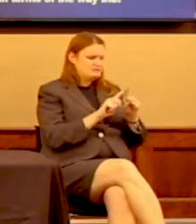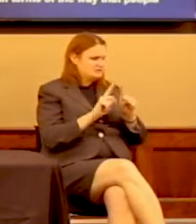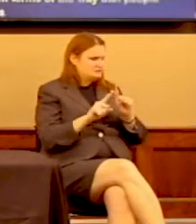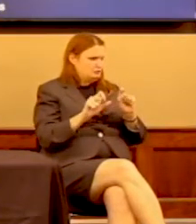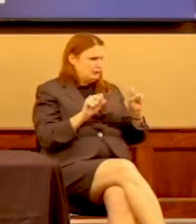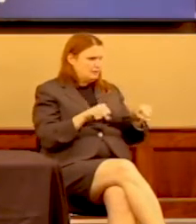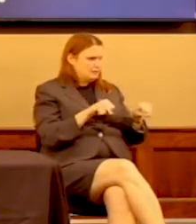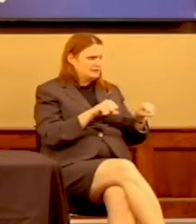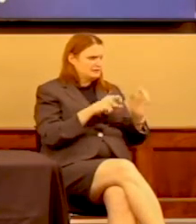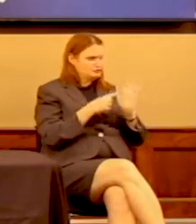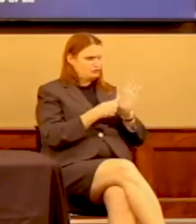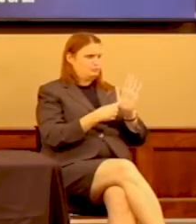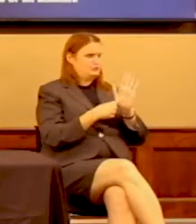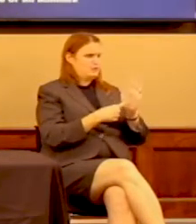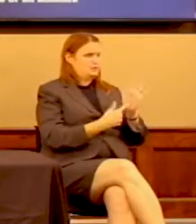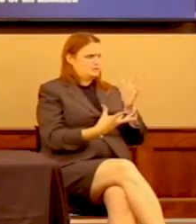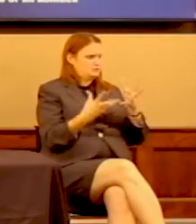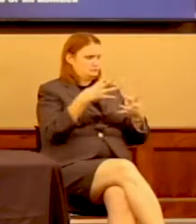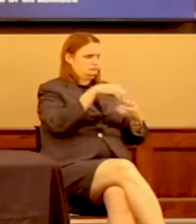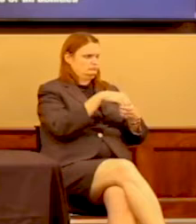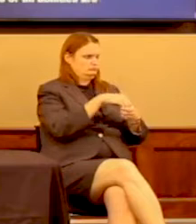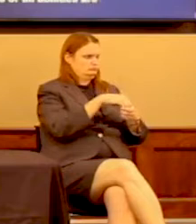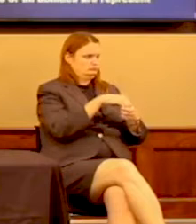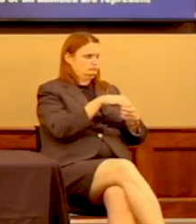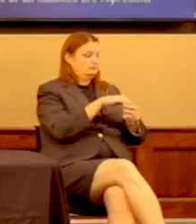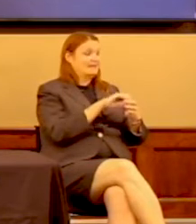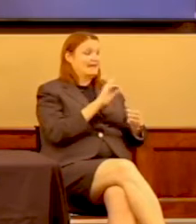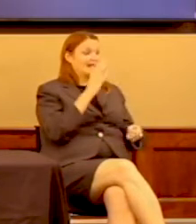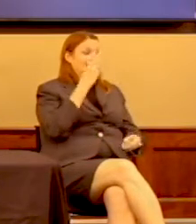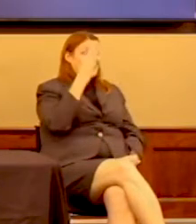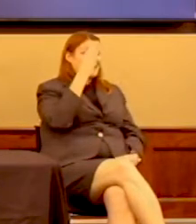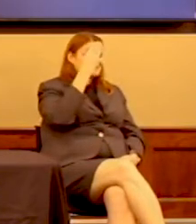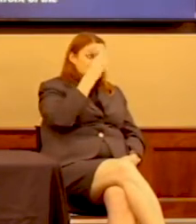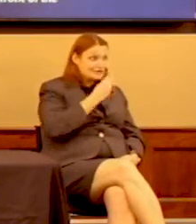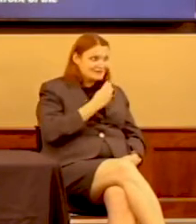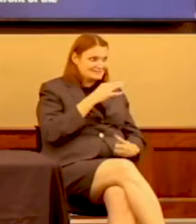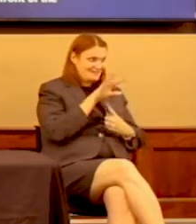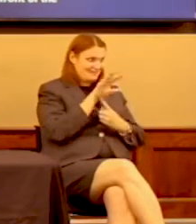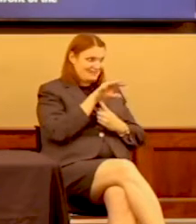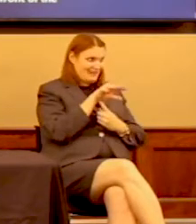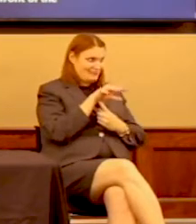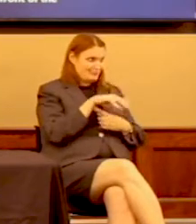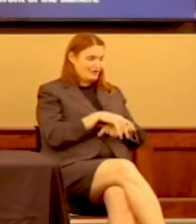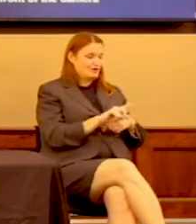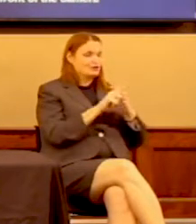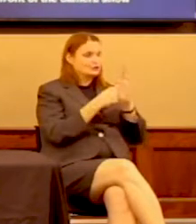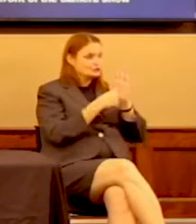represented in front of the camera which